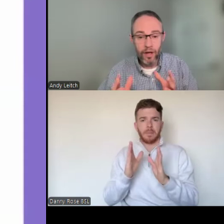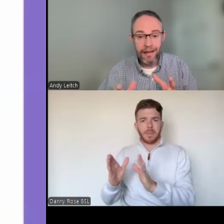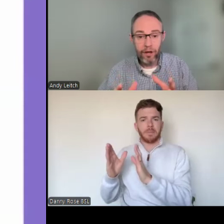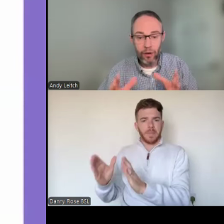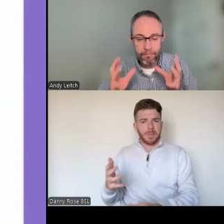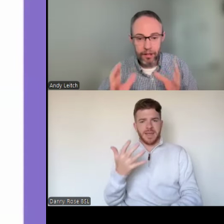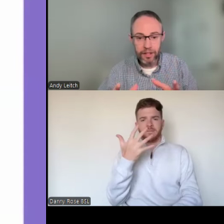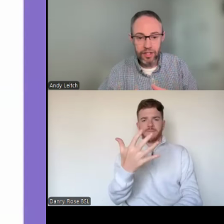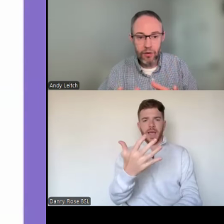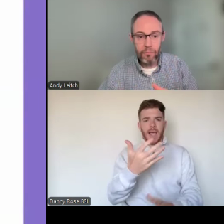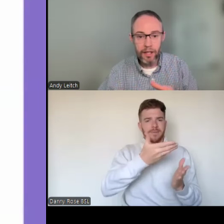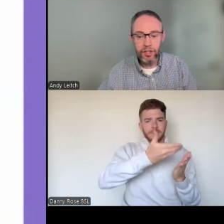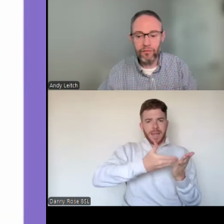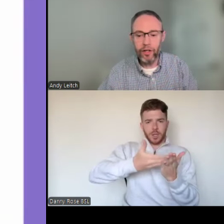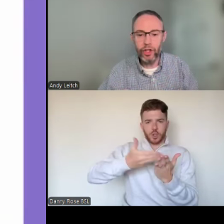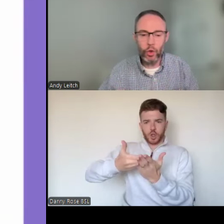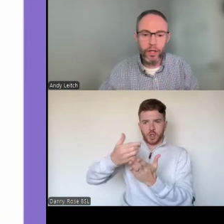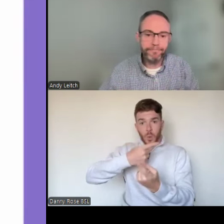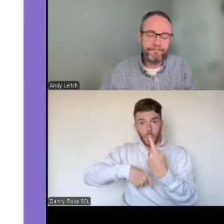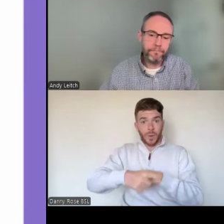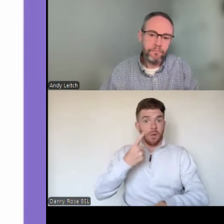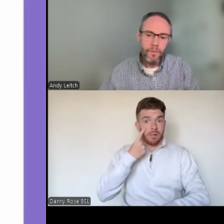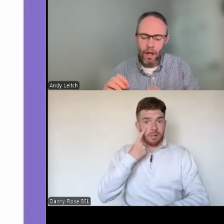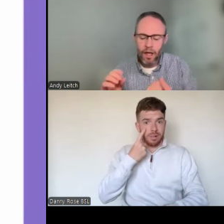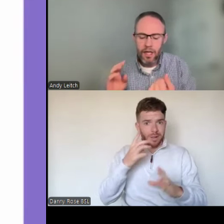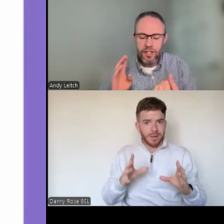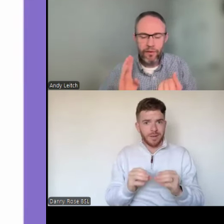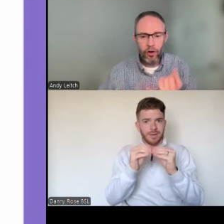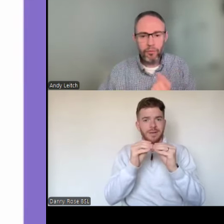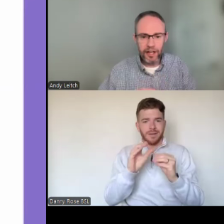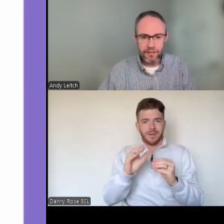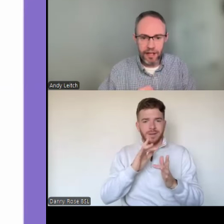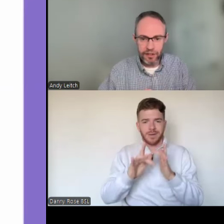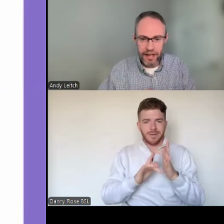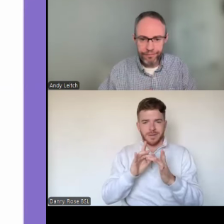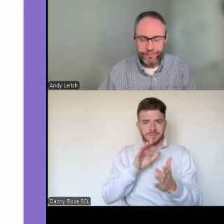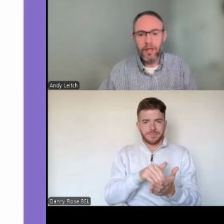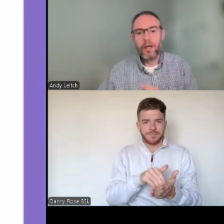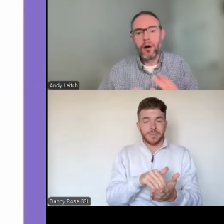We're going to have a go at building this homepage very shortly. We've got our objective nailed down.